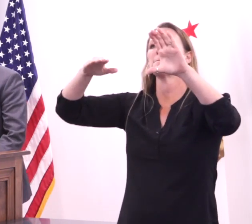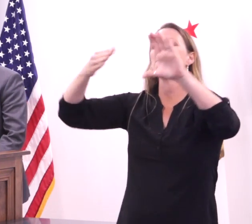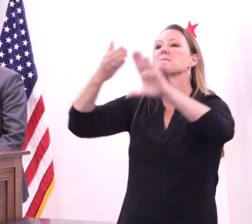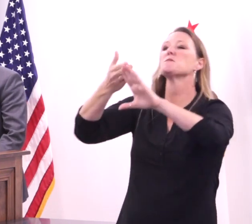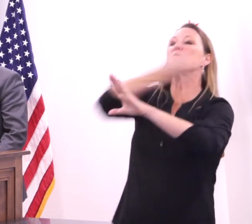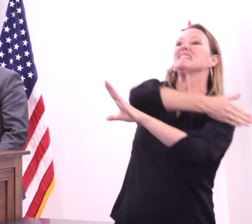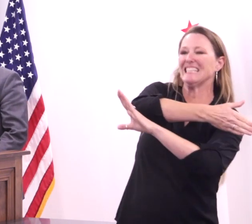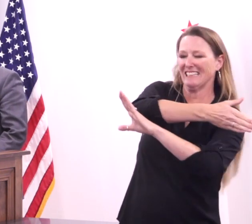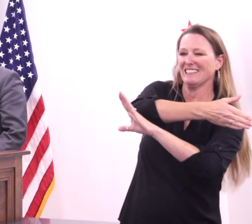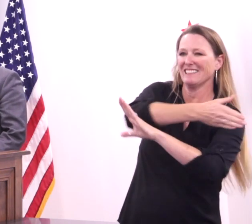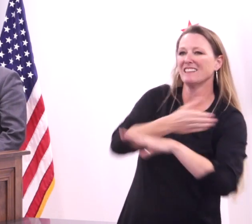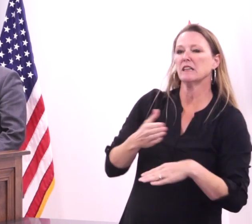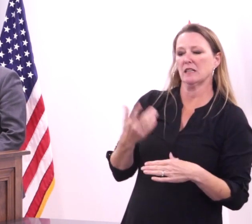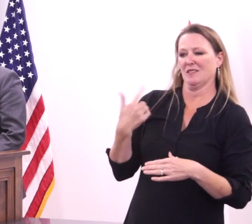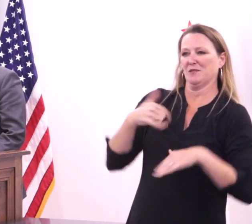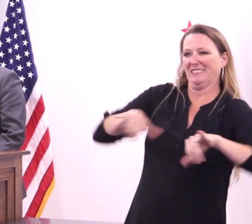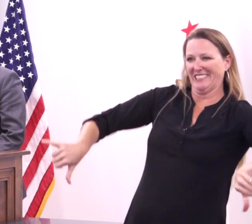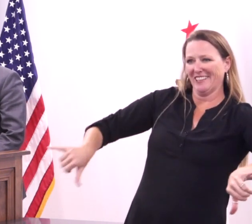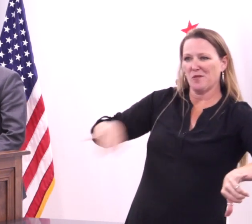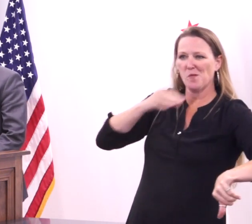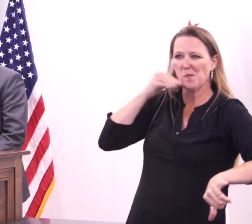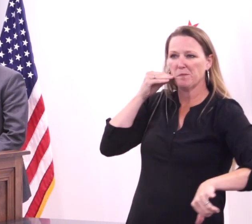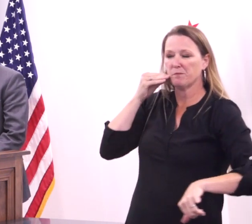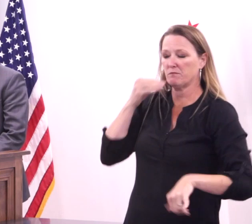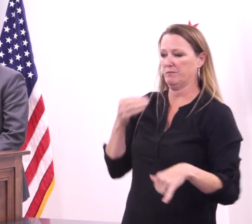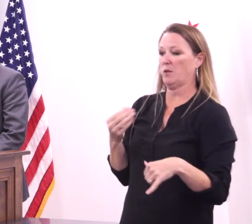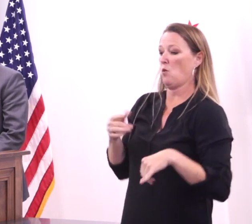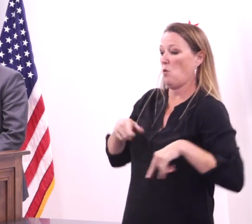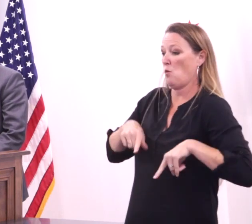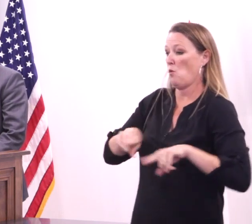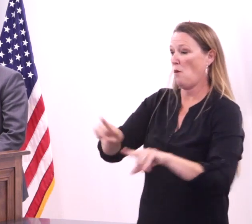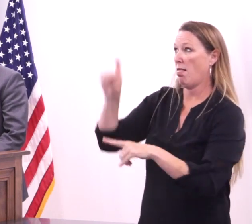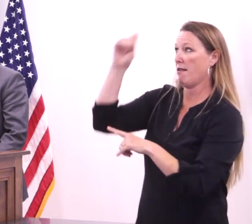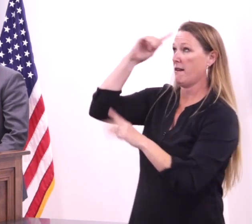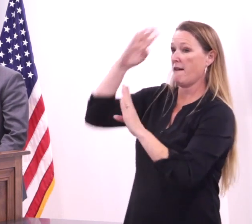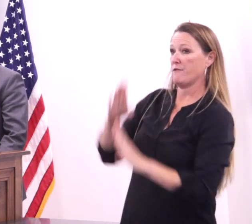As long as SLO County is under the Governor's order, our county order